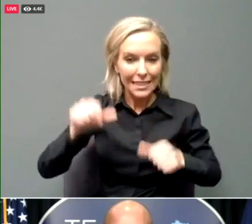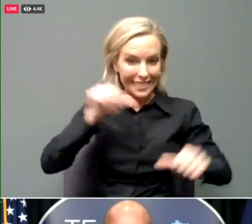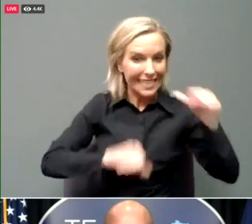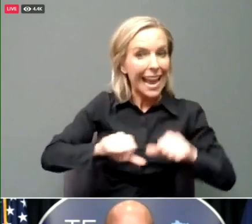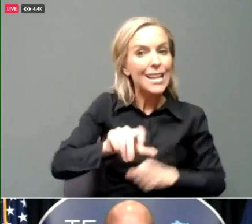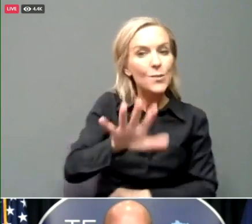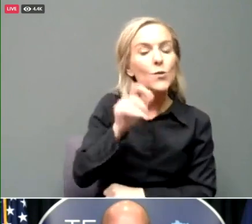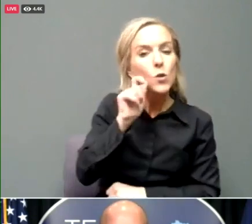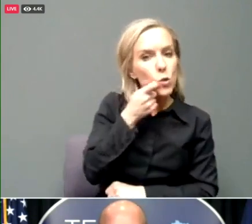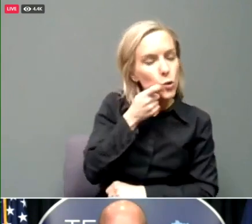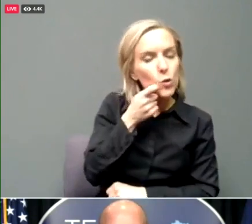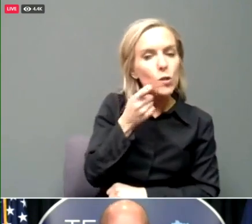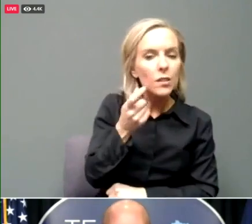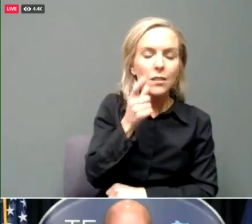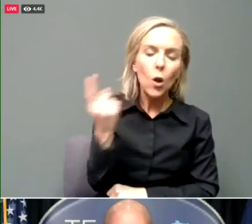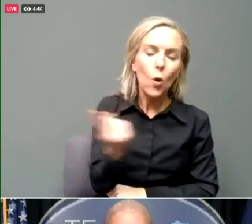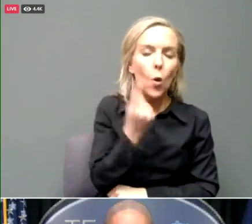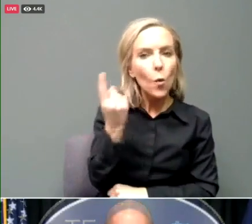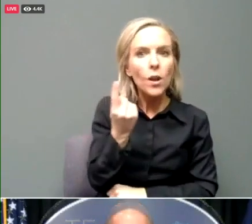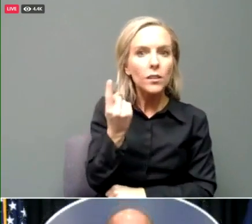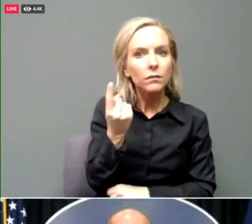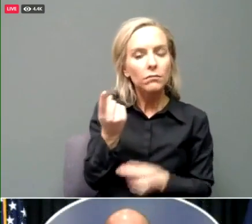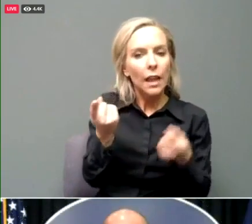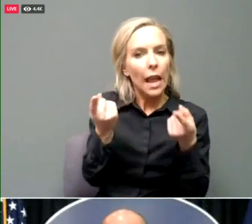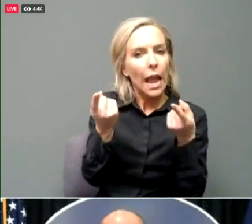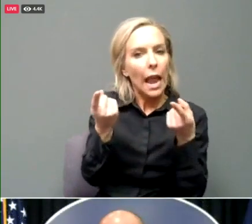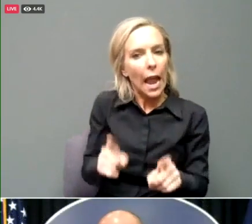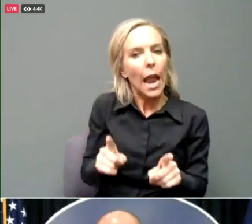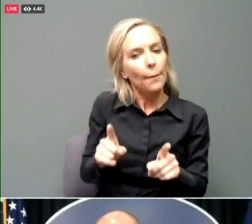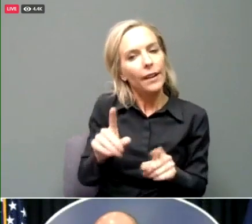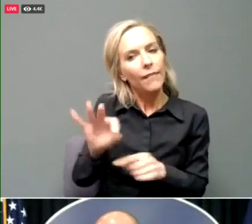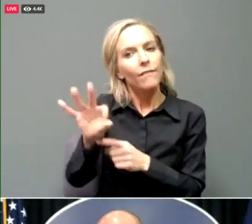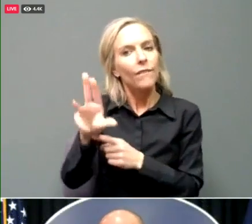always, uh, happening in a context. That's fun. So let me let me use this